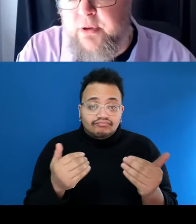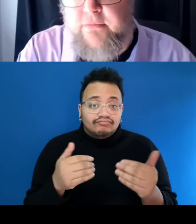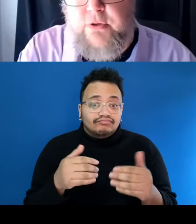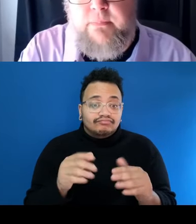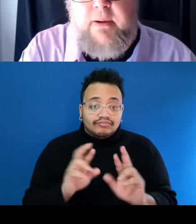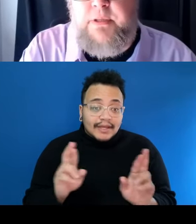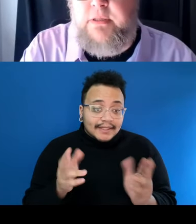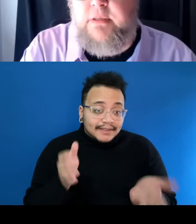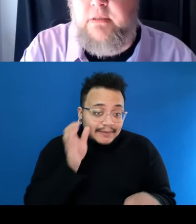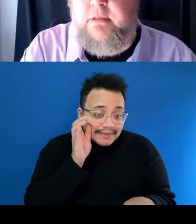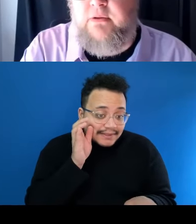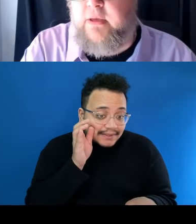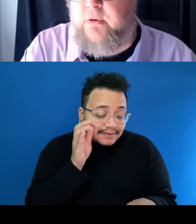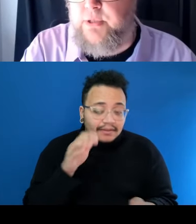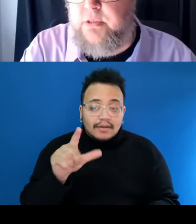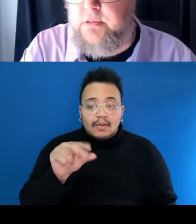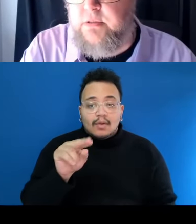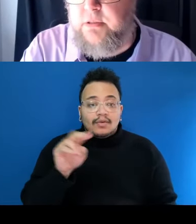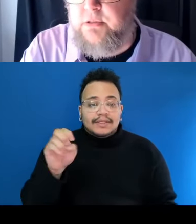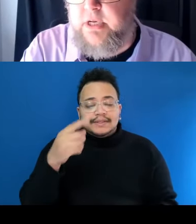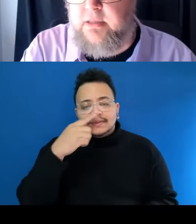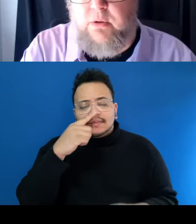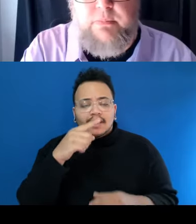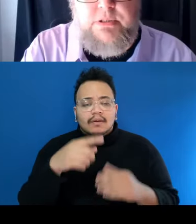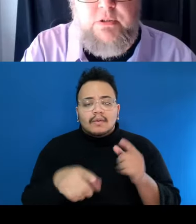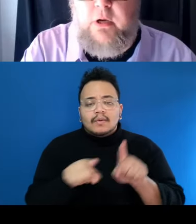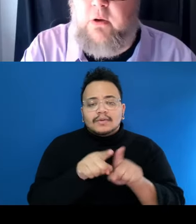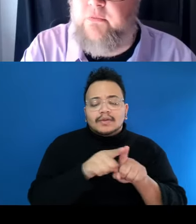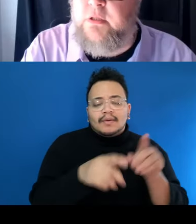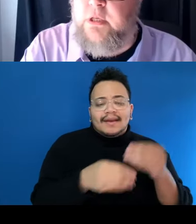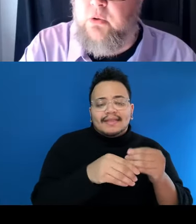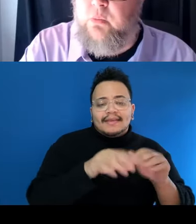Loree, if you can pop in the evaluation into the chat, that would be super helpful.